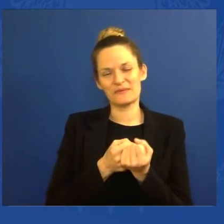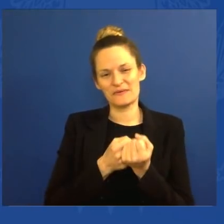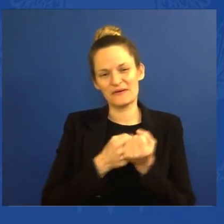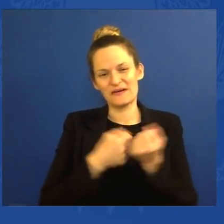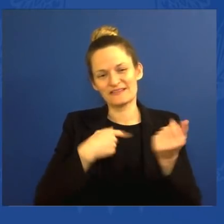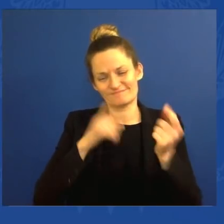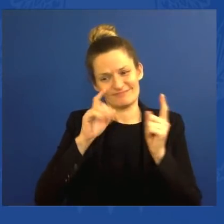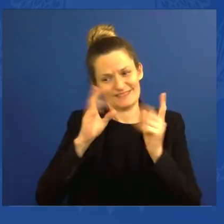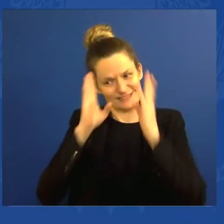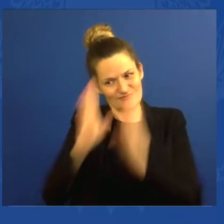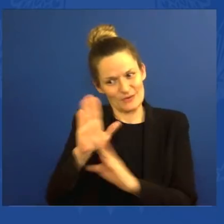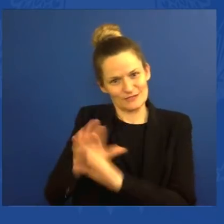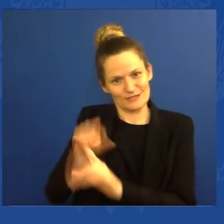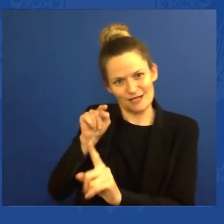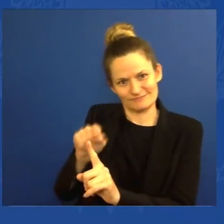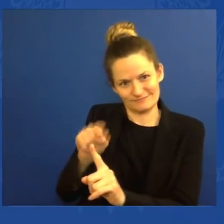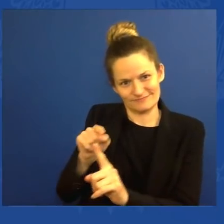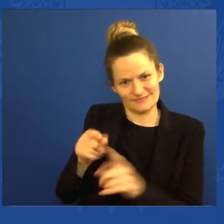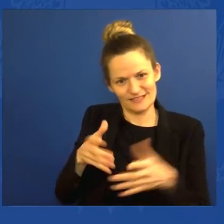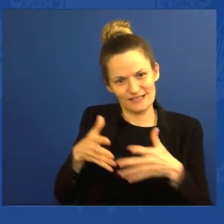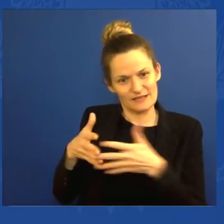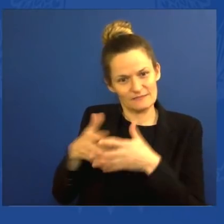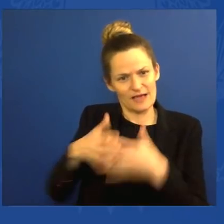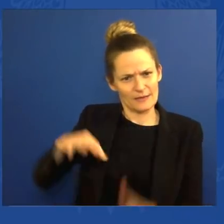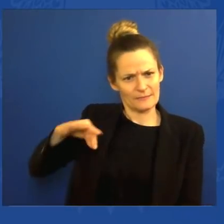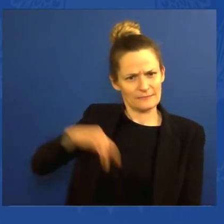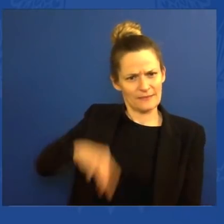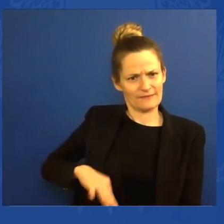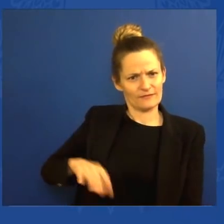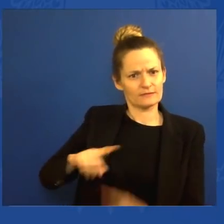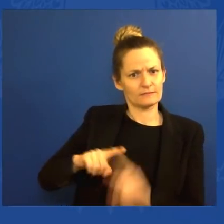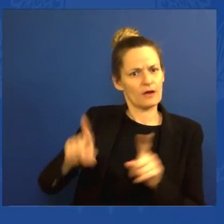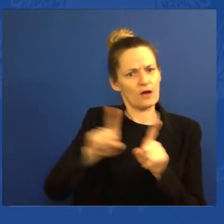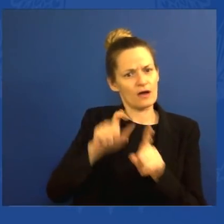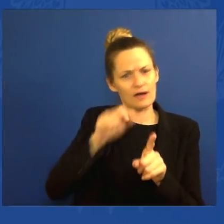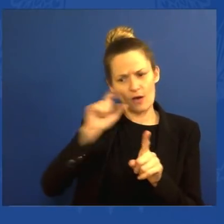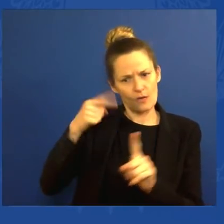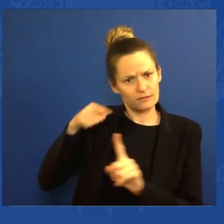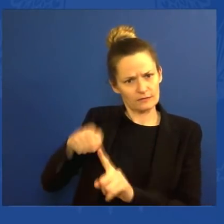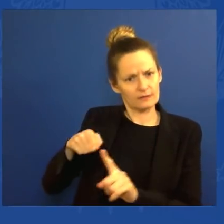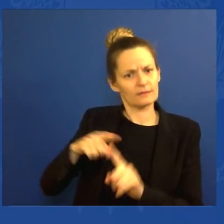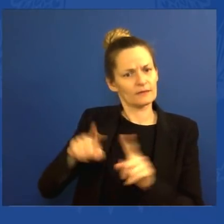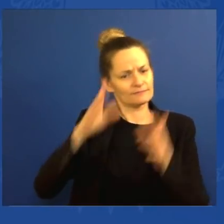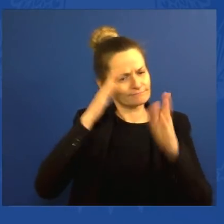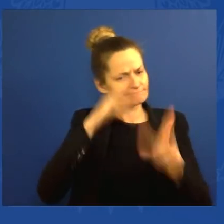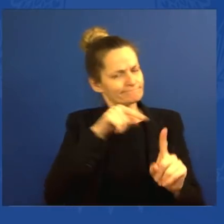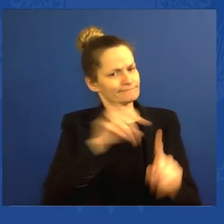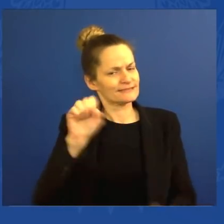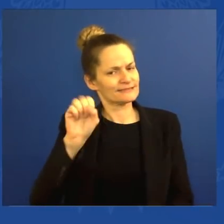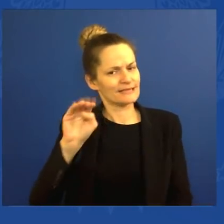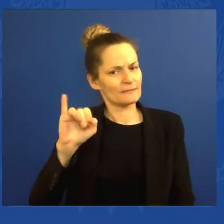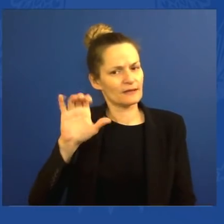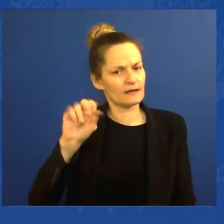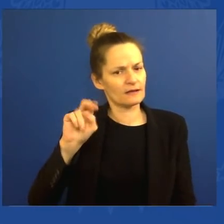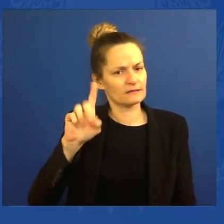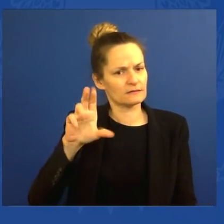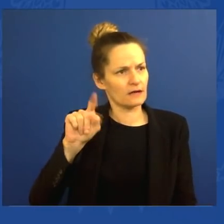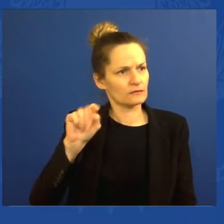Cummins is a 100-year-old company headquartered in Columbus, Indiana. We employ 25,000 employees in the United States.